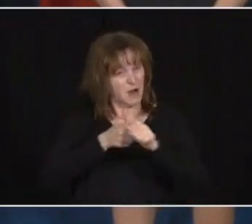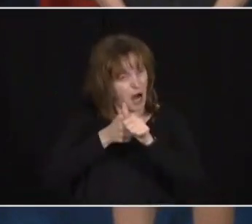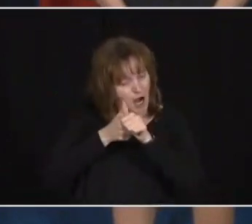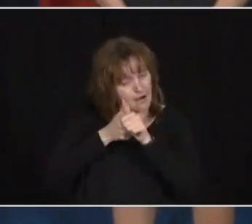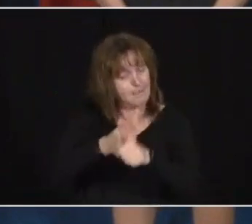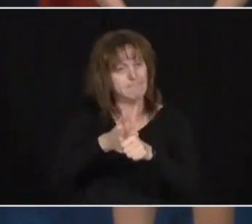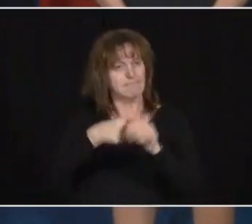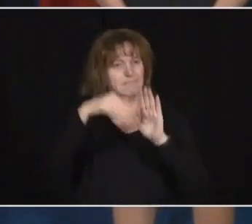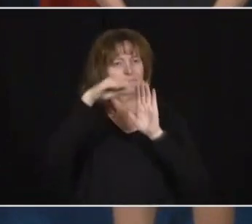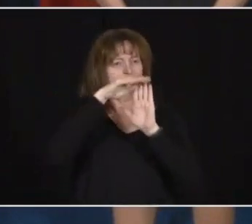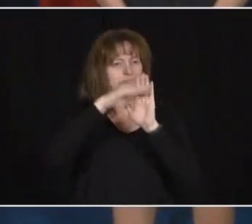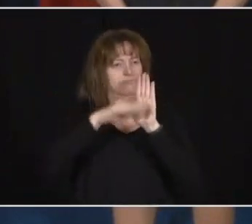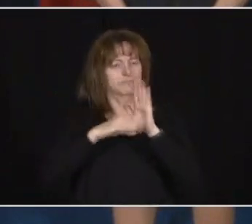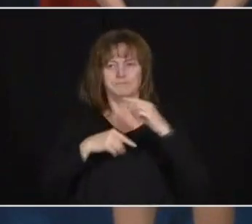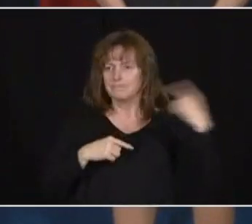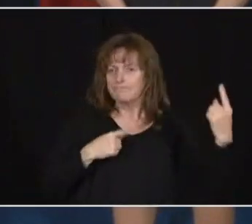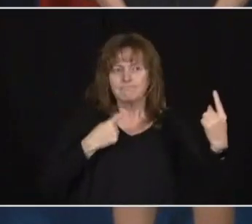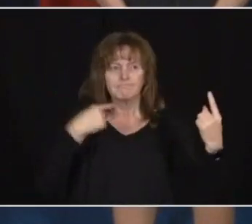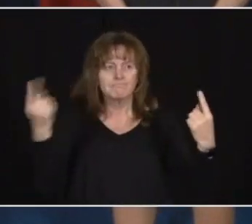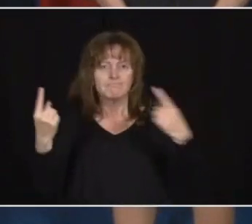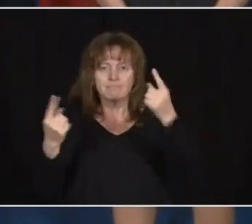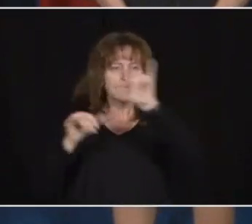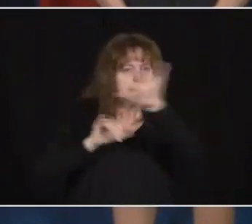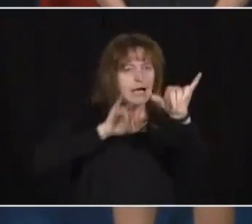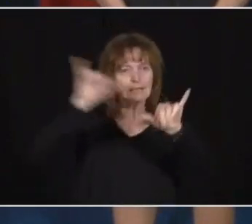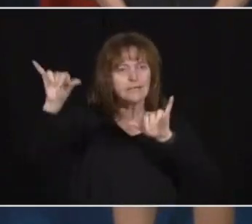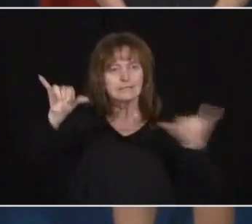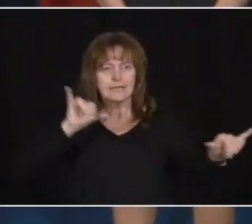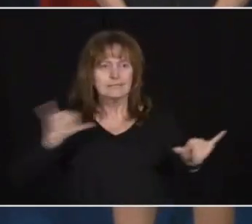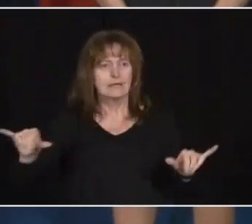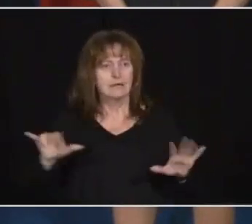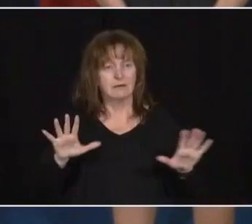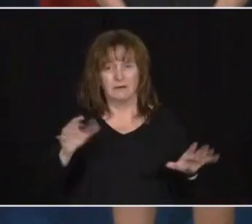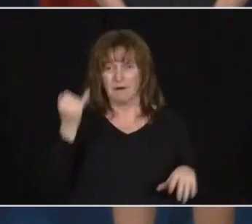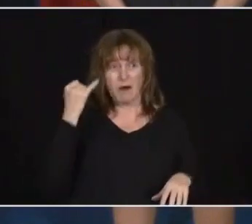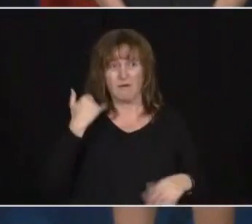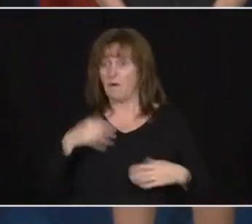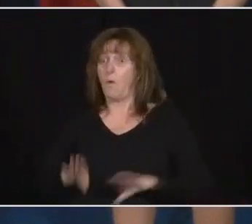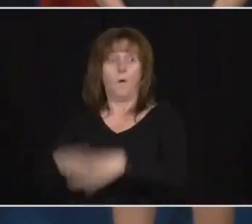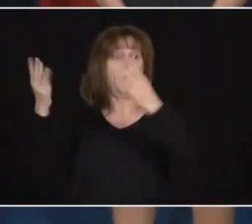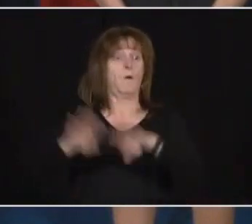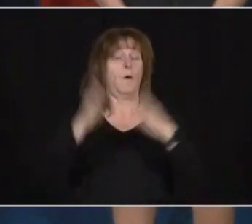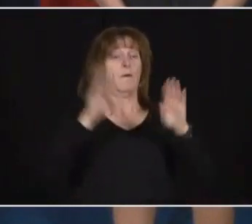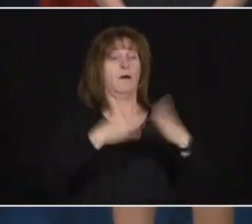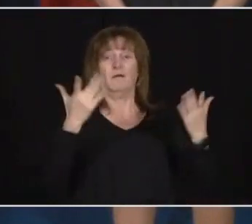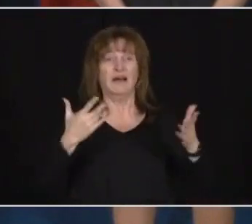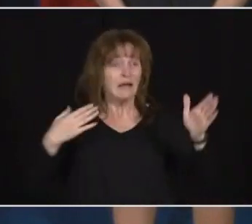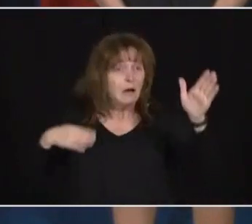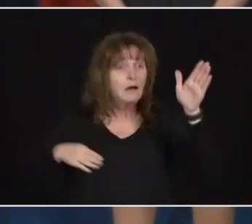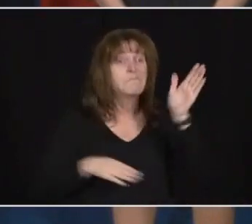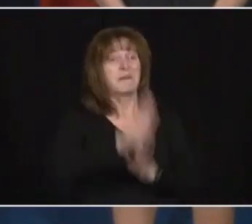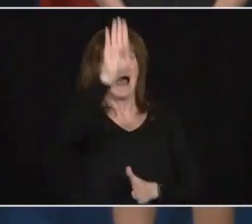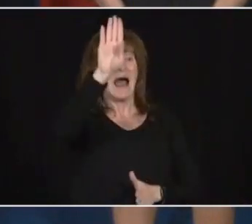the great work the 14.5 million people are doing. It would be a disaster if we just pull the